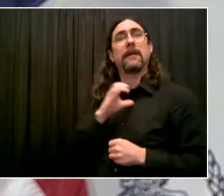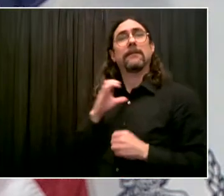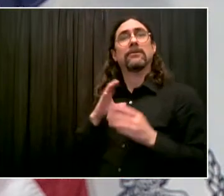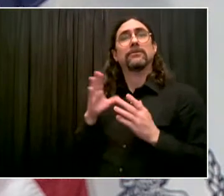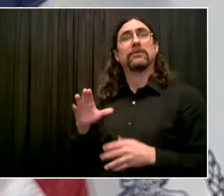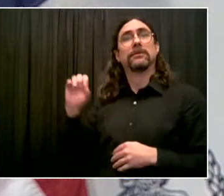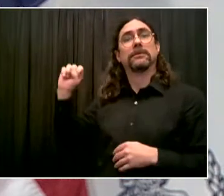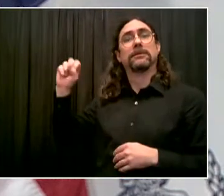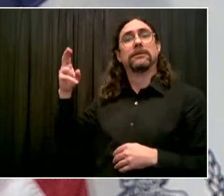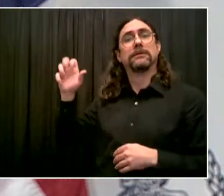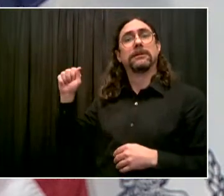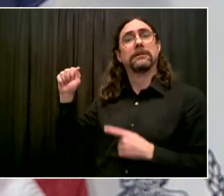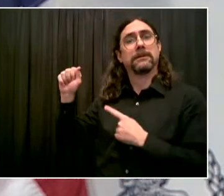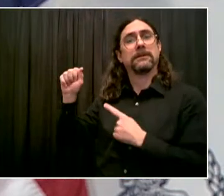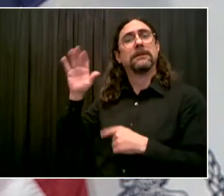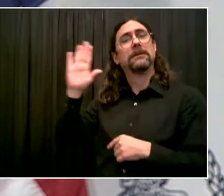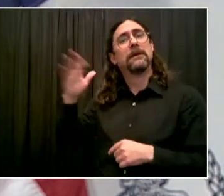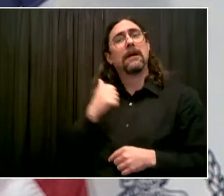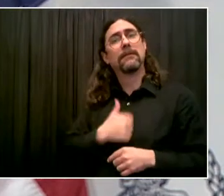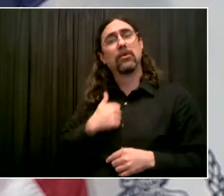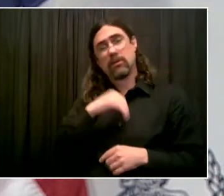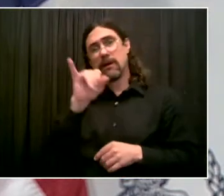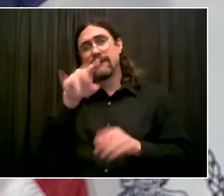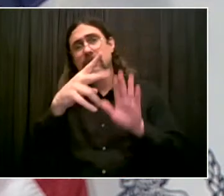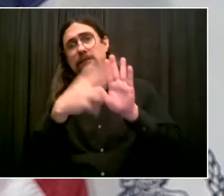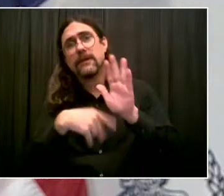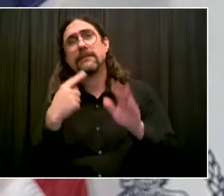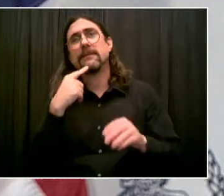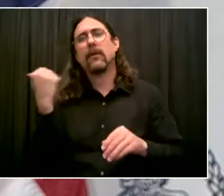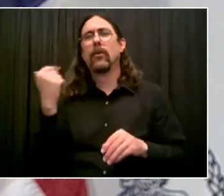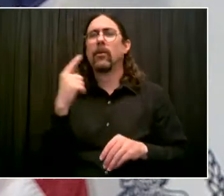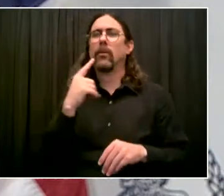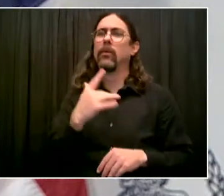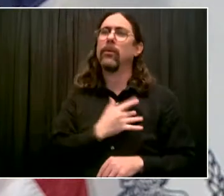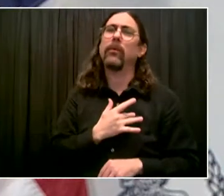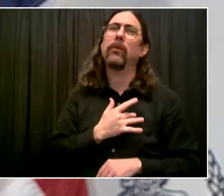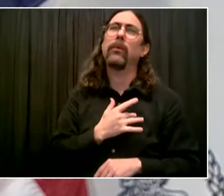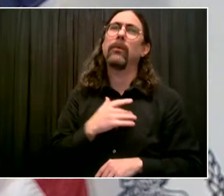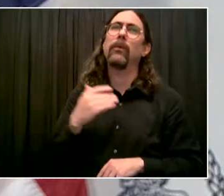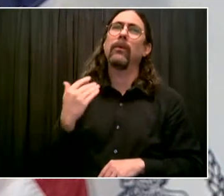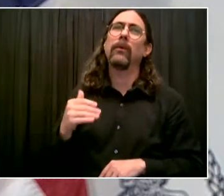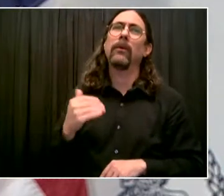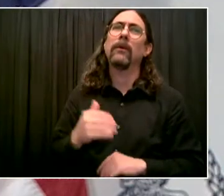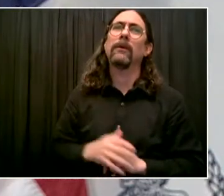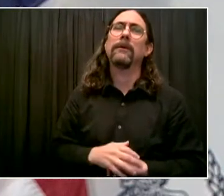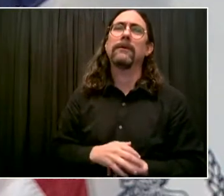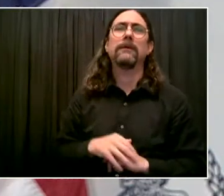OF COMMERCE IN HARLEM, IT WAS VERY MOVING. AND THTHLEE TTTTR E TO THE SECOND